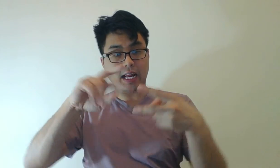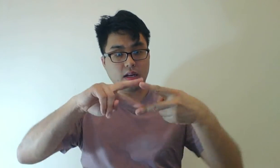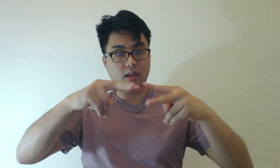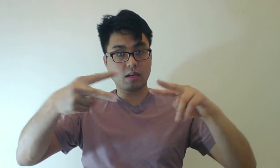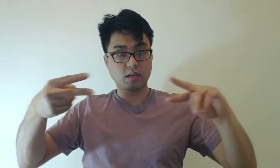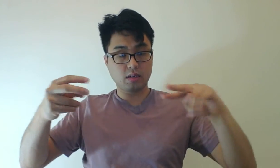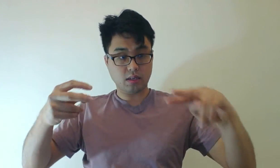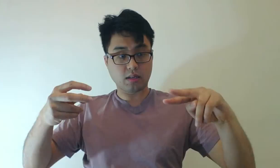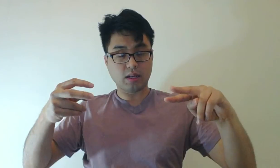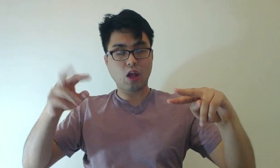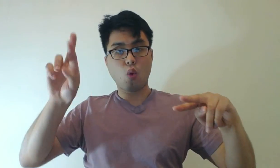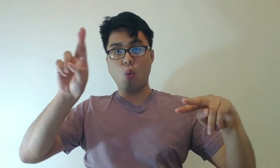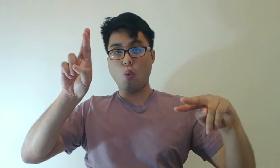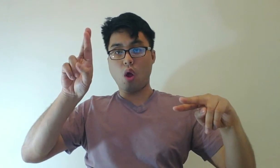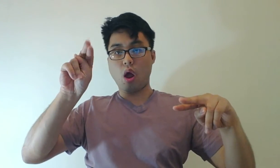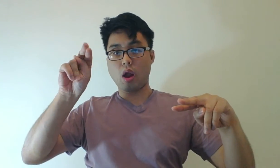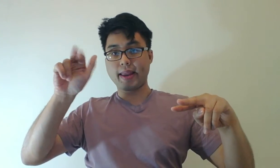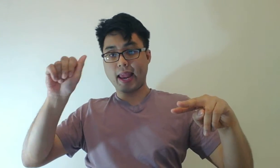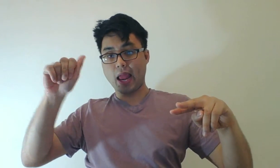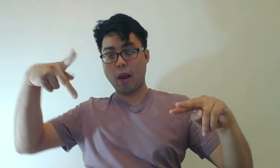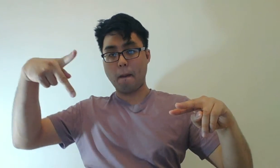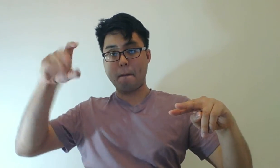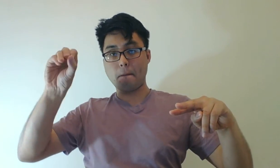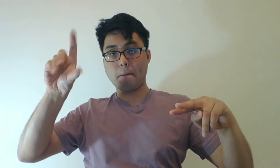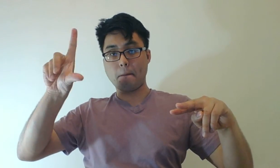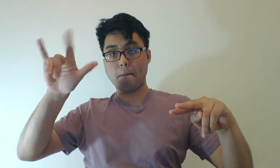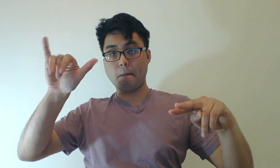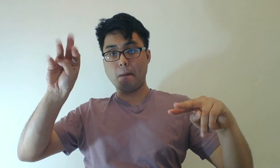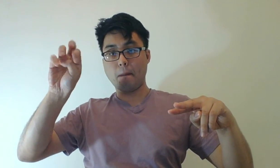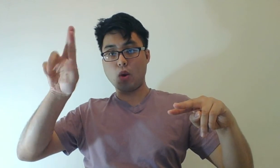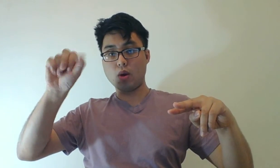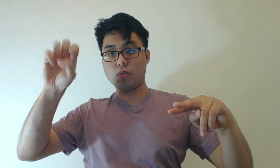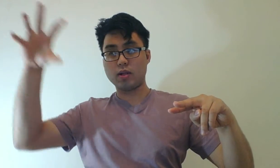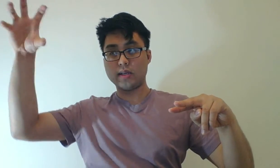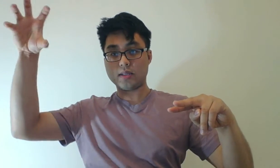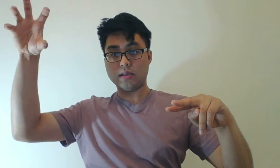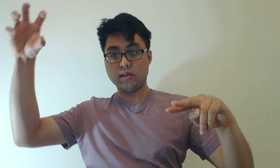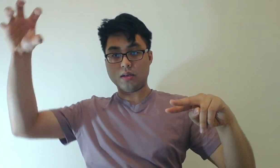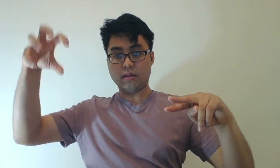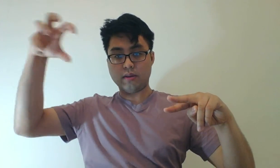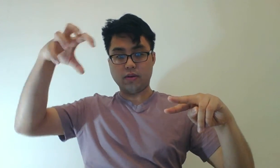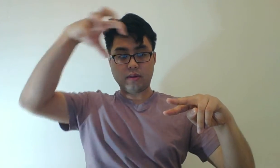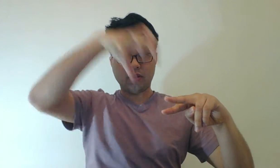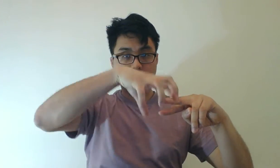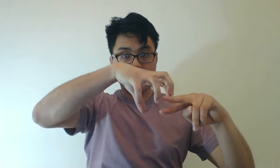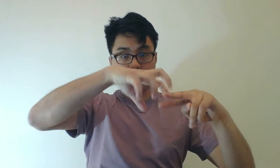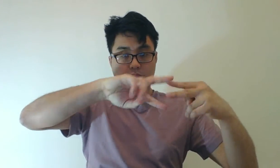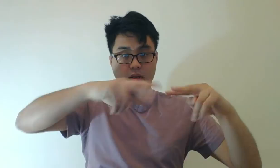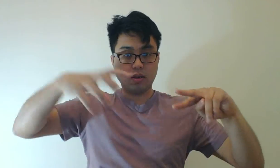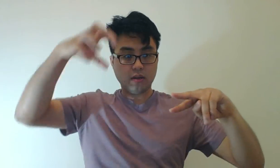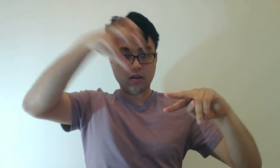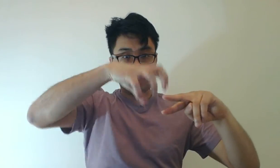On DNA, there is RNA polymerase